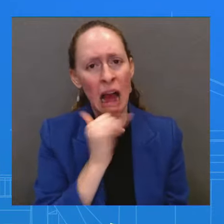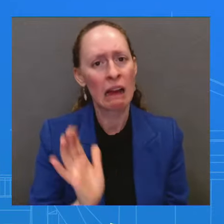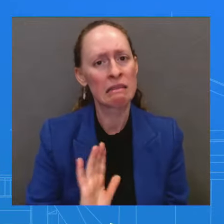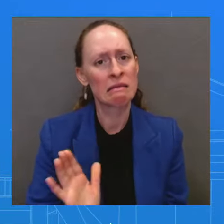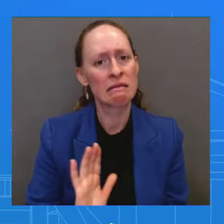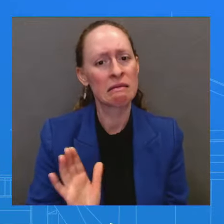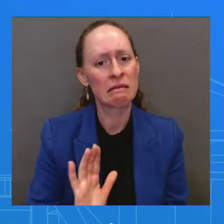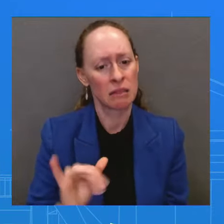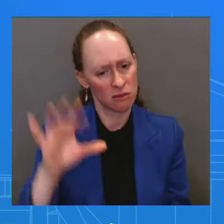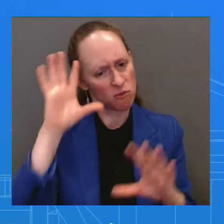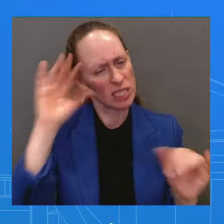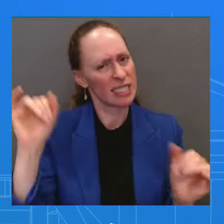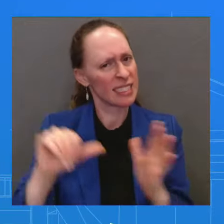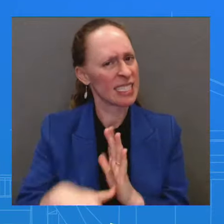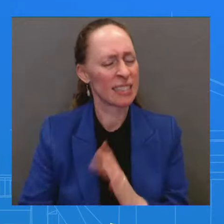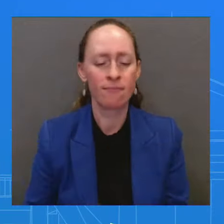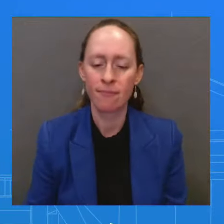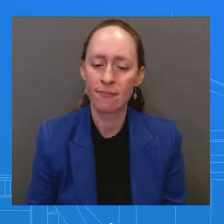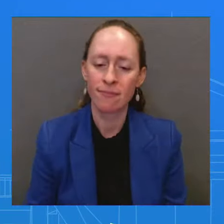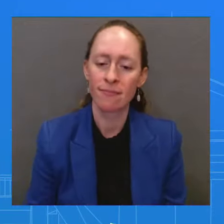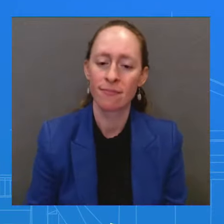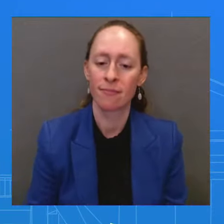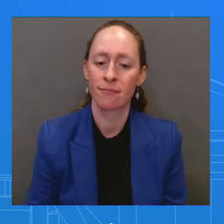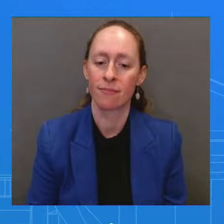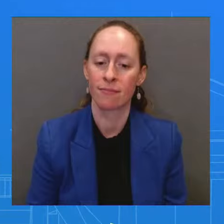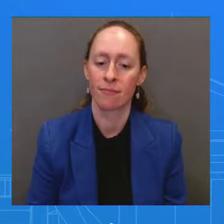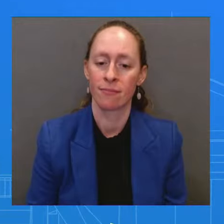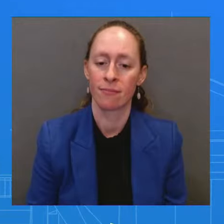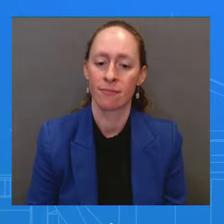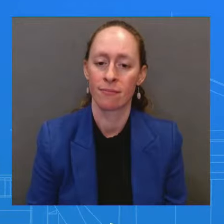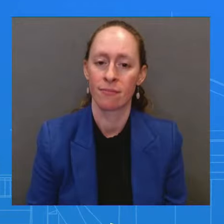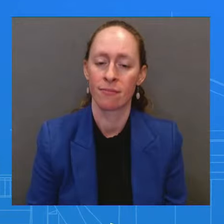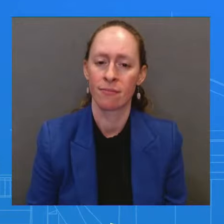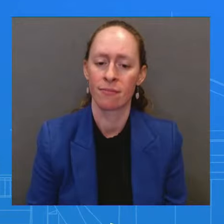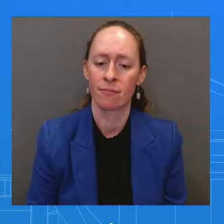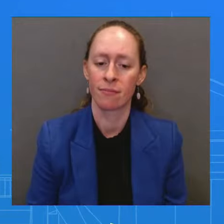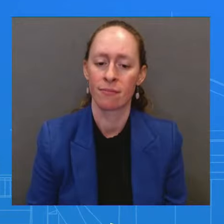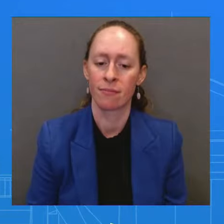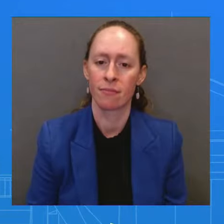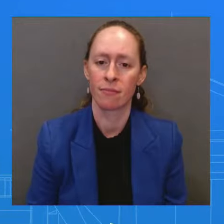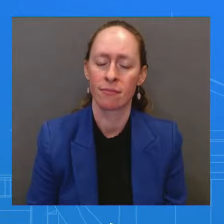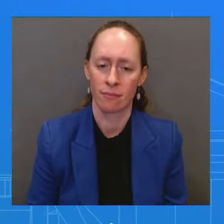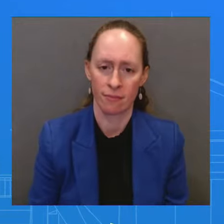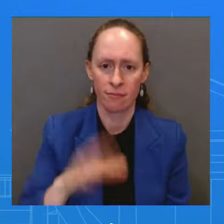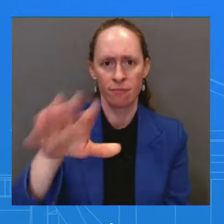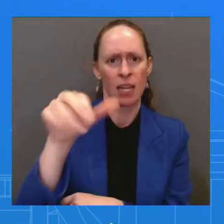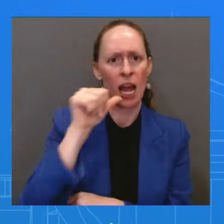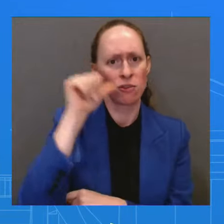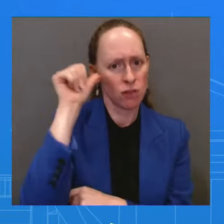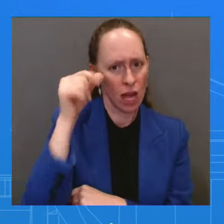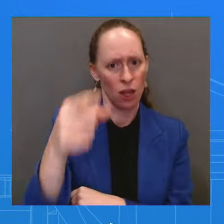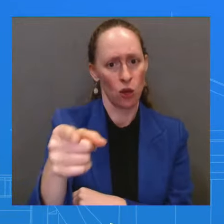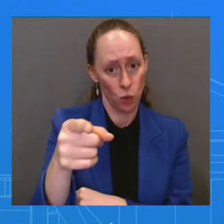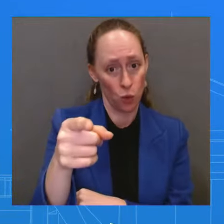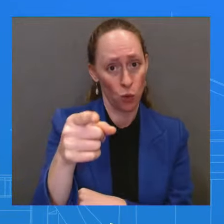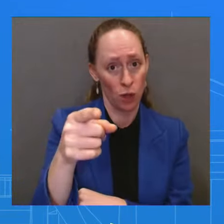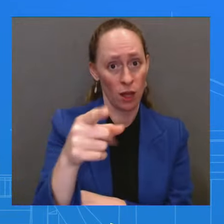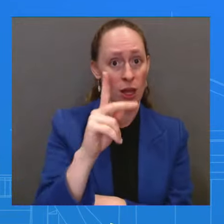The Press: Thanks. Following up on that. Just yesterday, you told us, John Kirby told us that the President reassured all these world leaders that he is confident